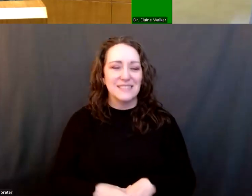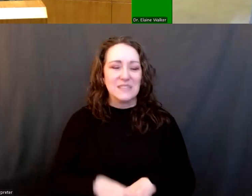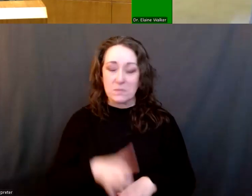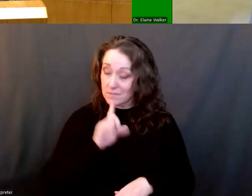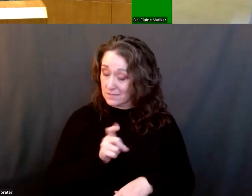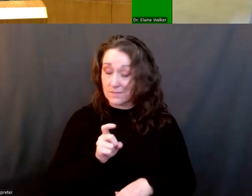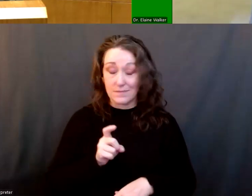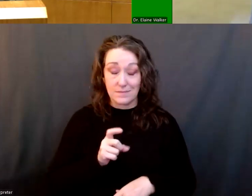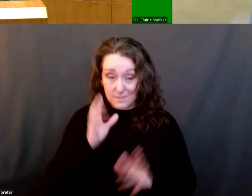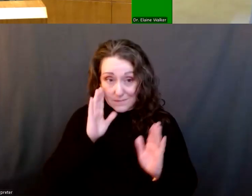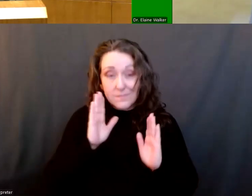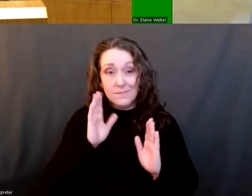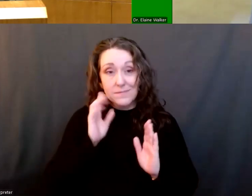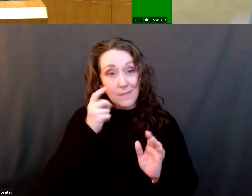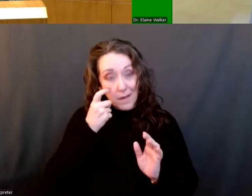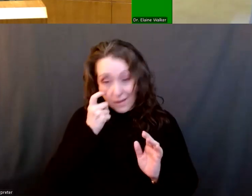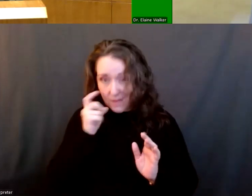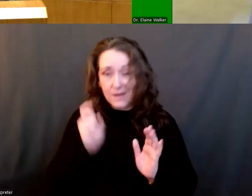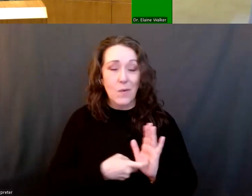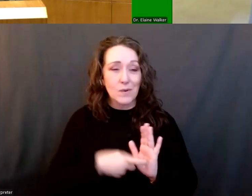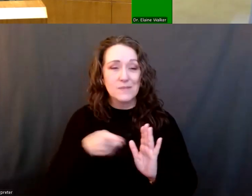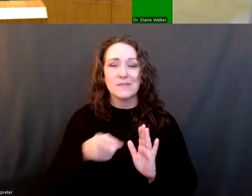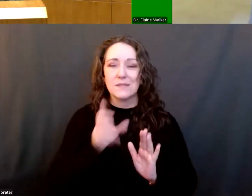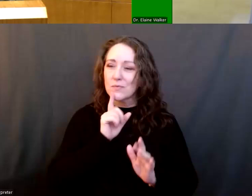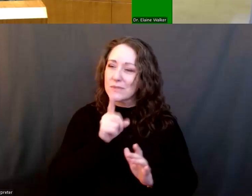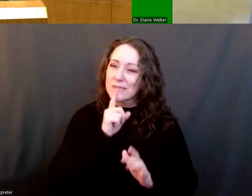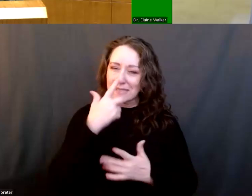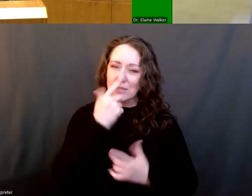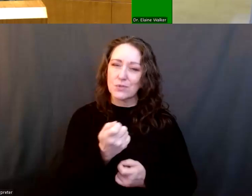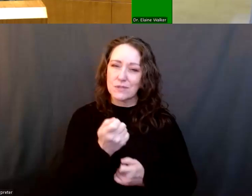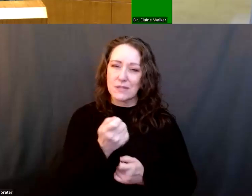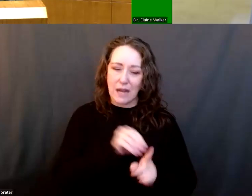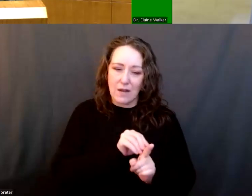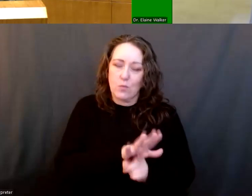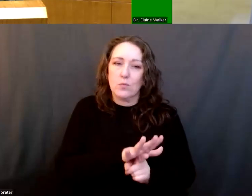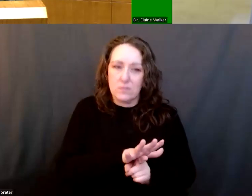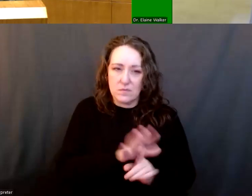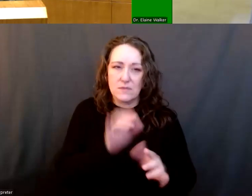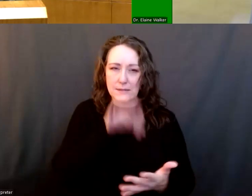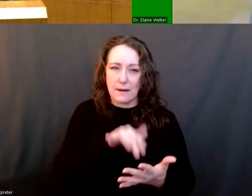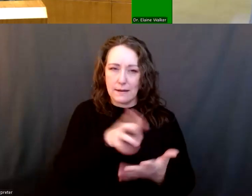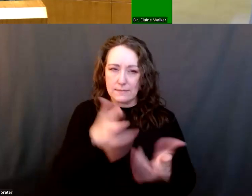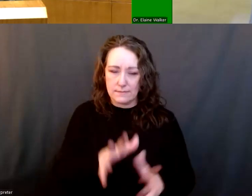my eye and she's done some very interesting influential studies um her research is really